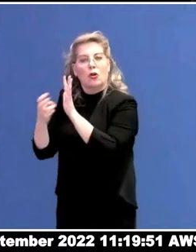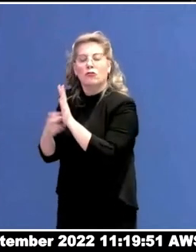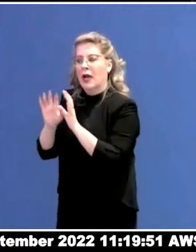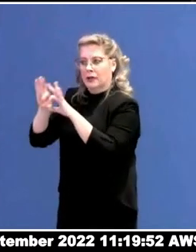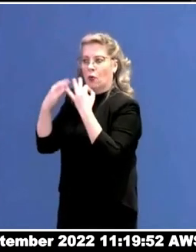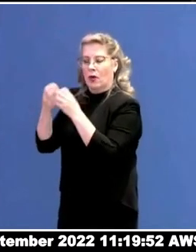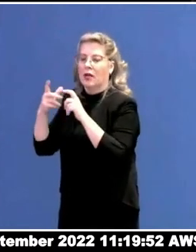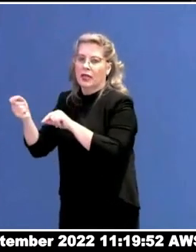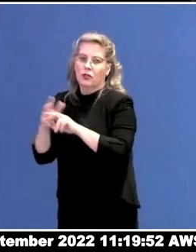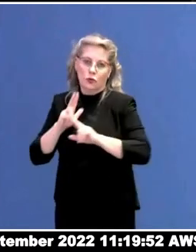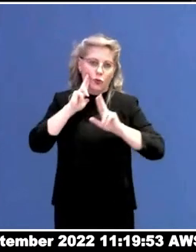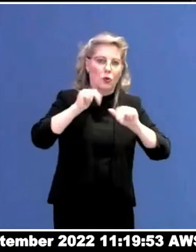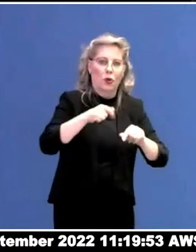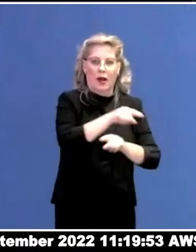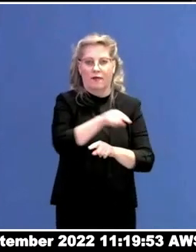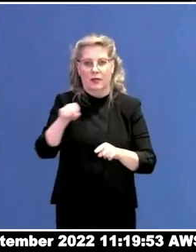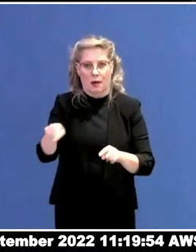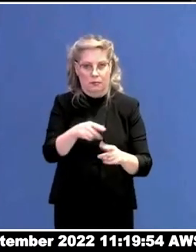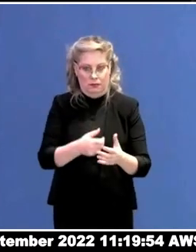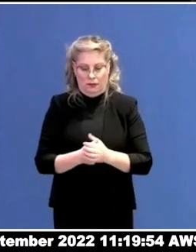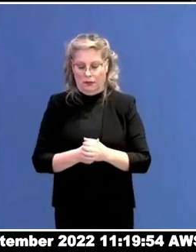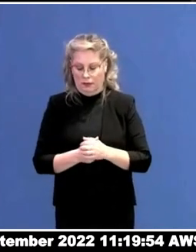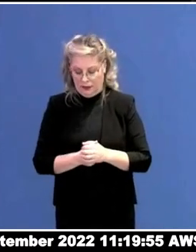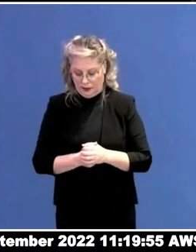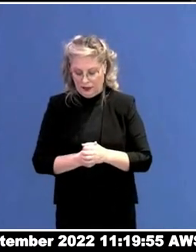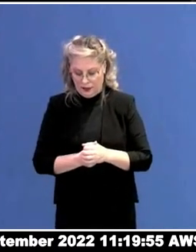So, in terms of the set-up for your work, before I start talking about the detail of